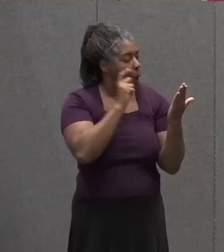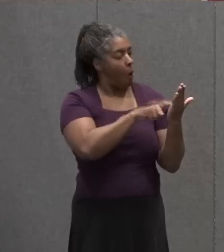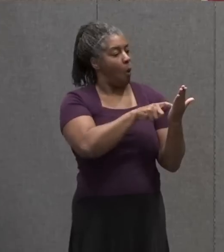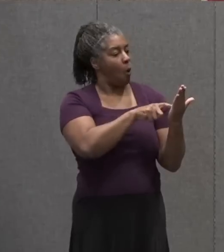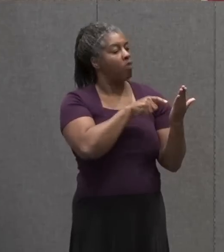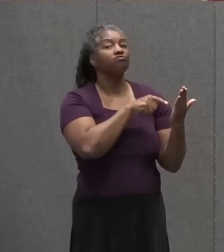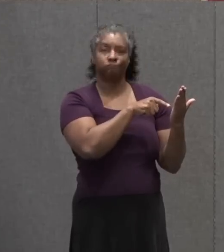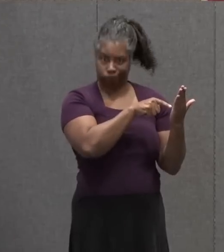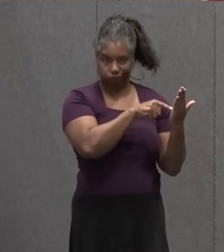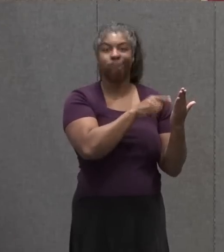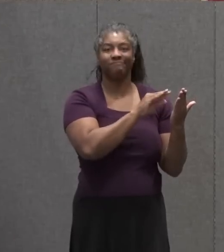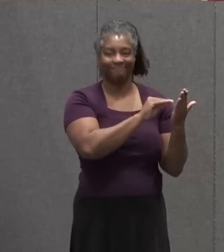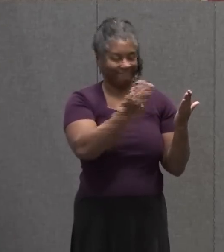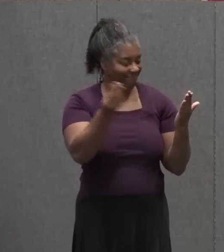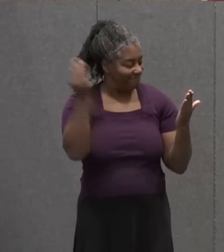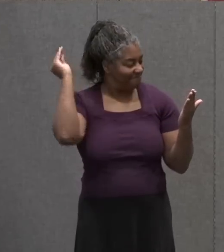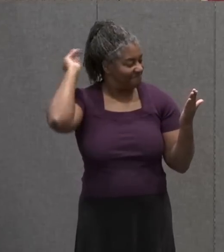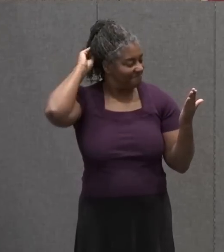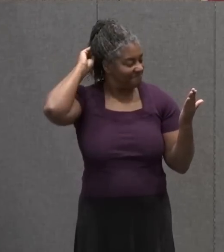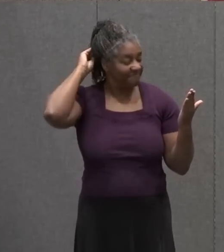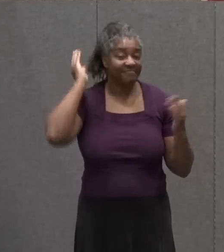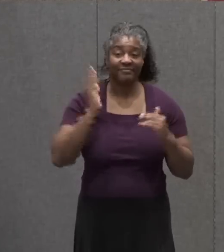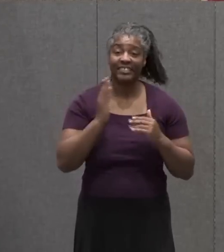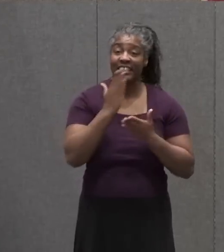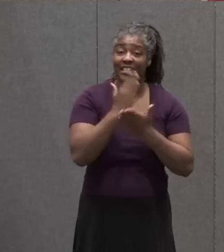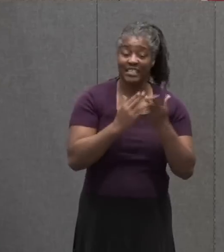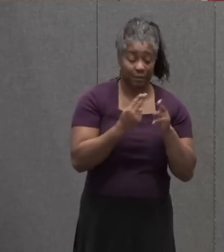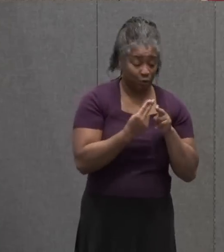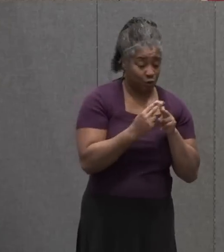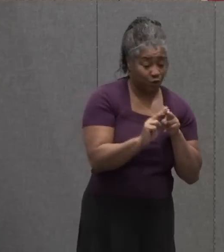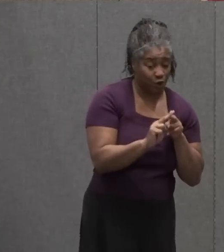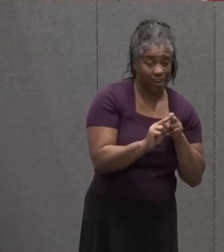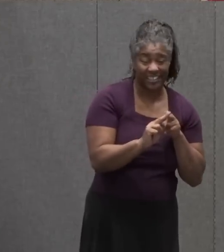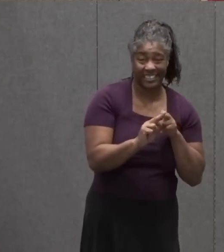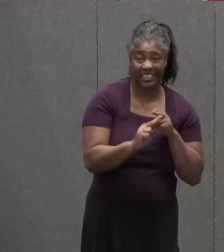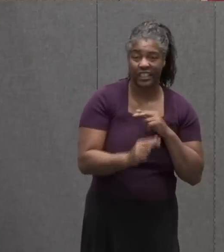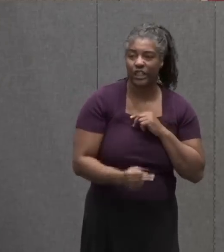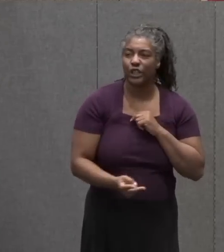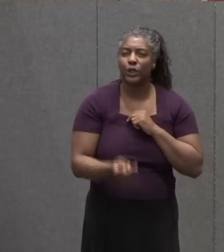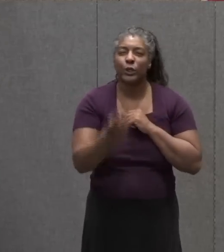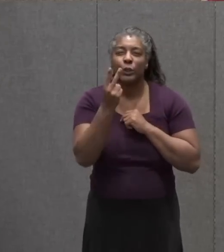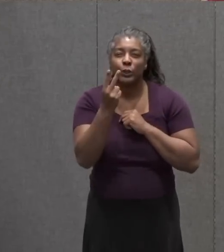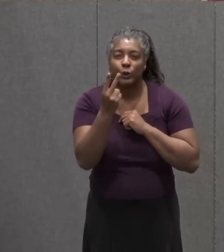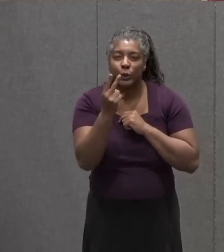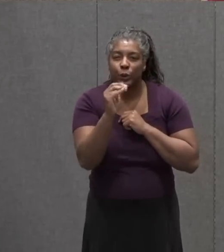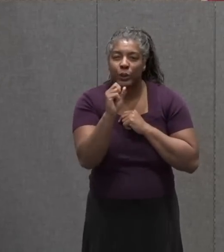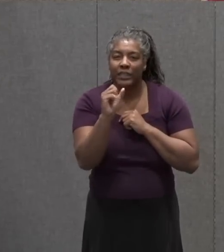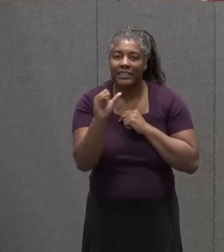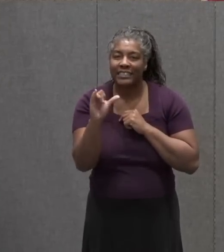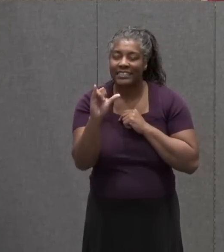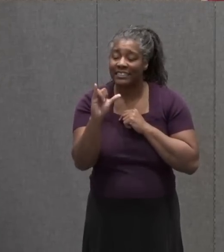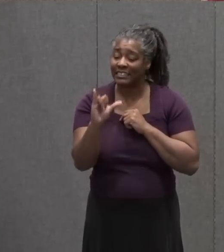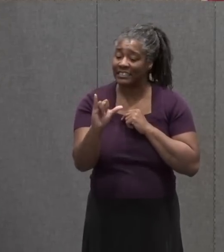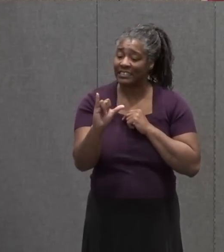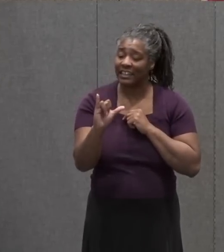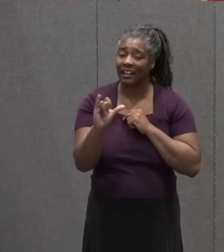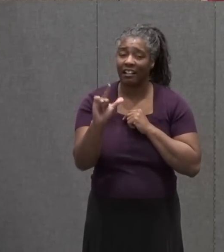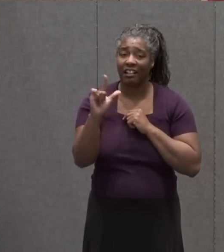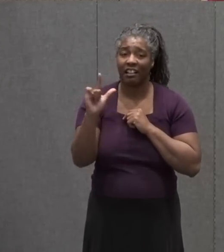Short and sweet words, two syllable treats and multi syllable words that sounded